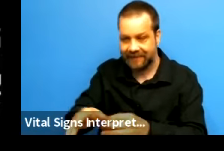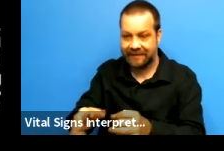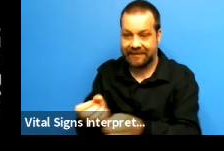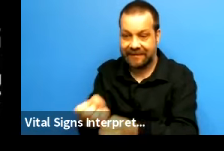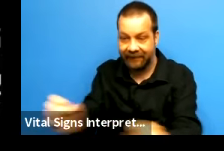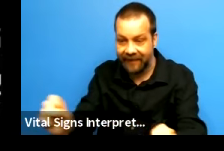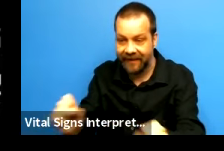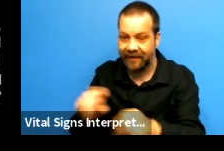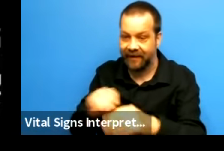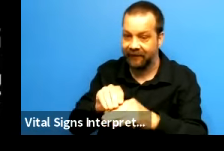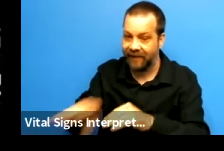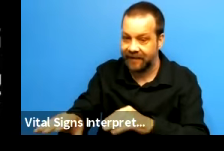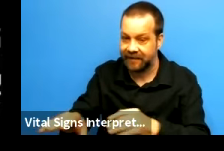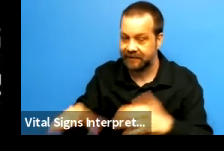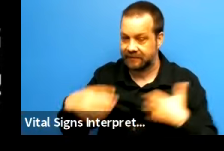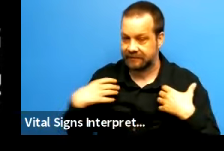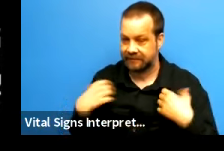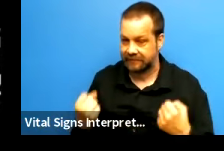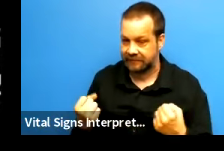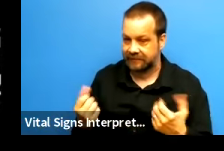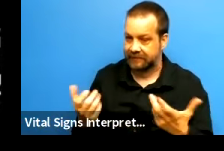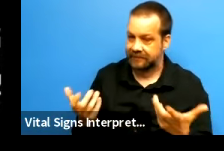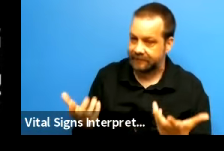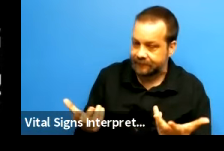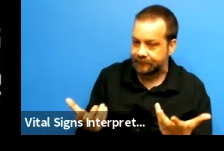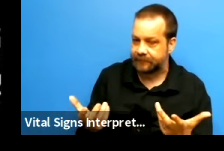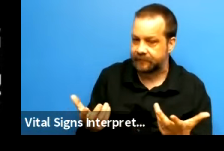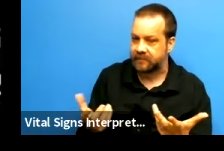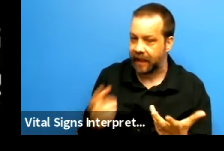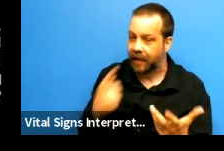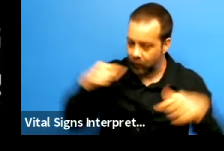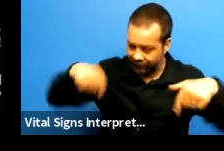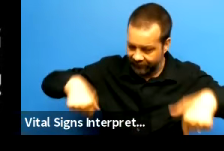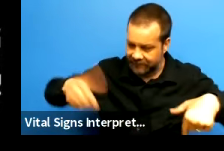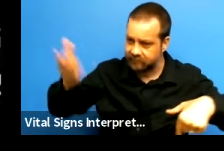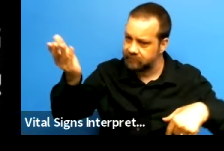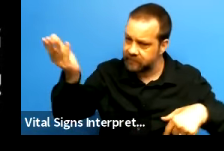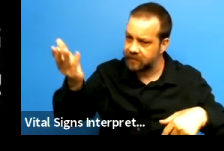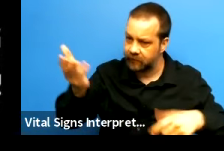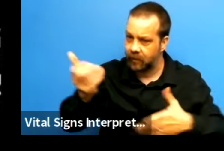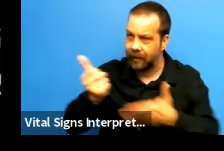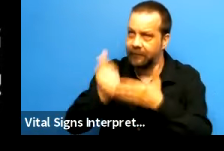and getting connected to this project into this webinar series.